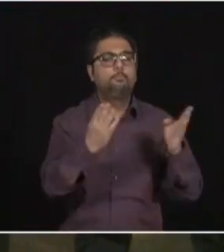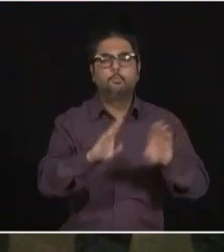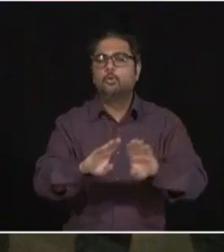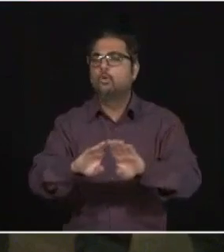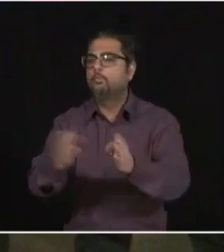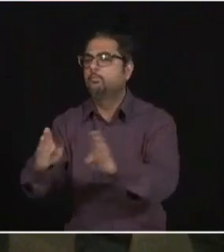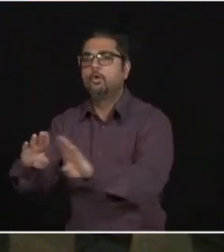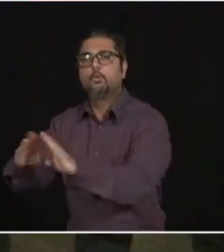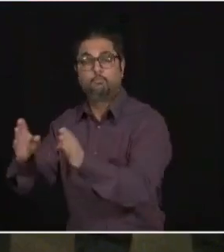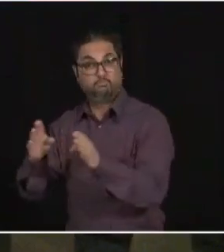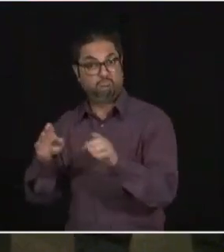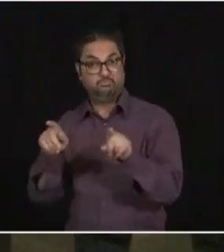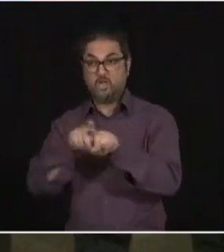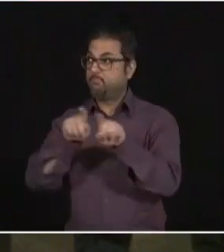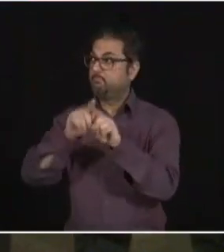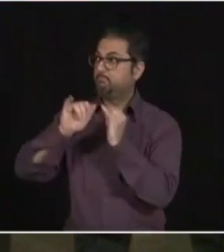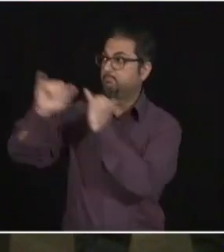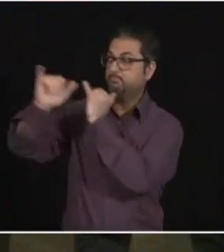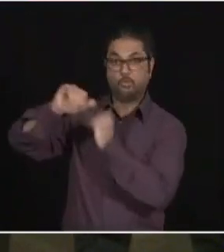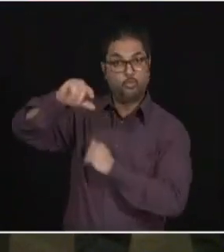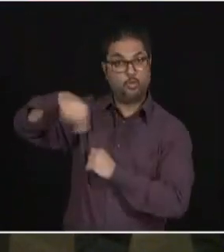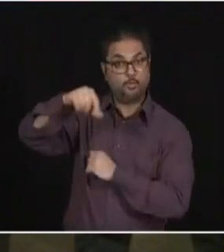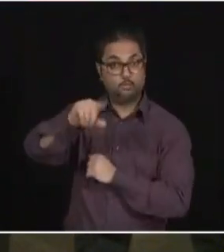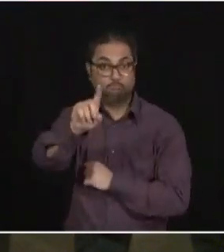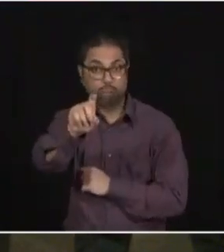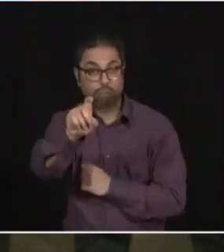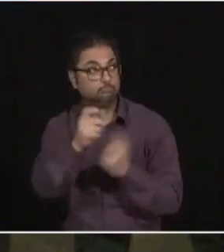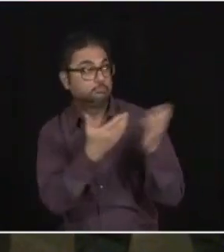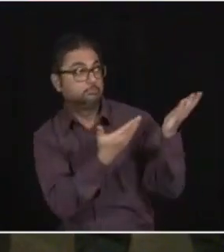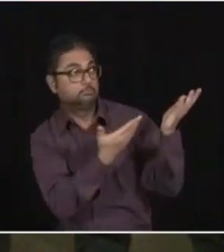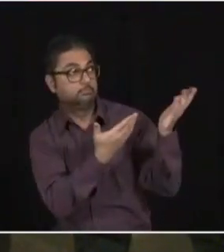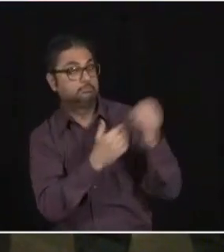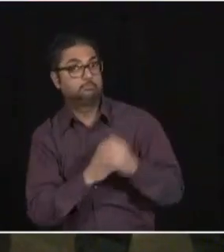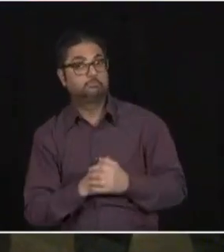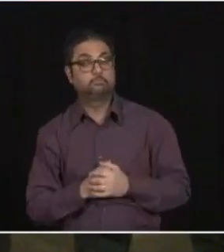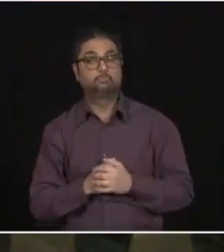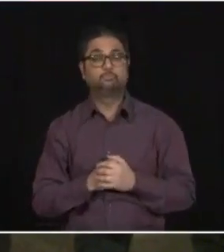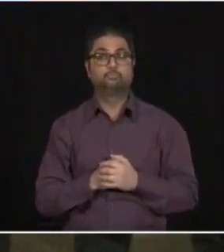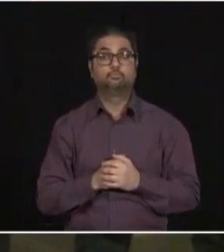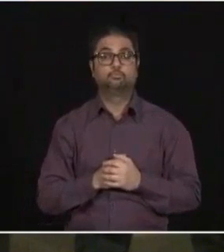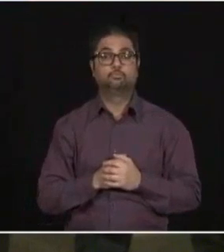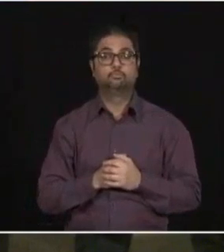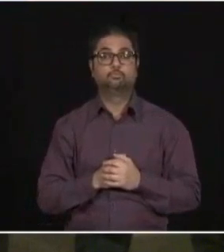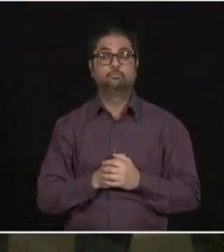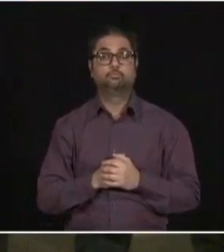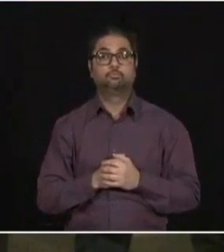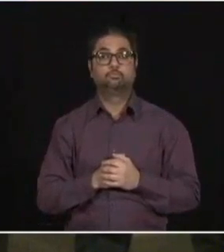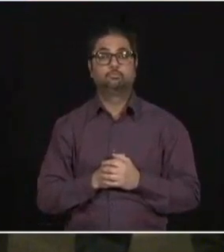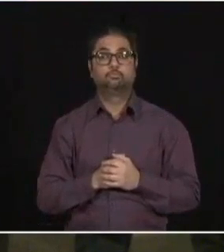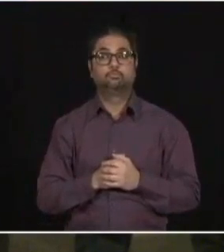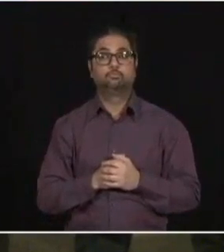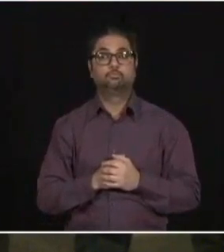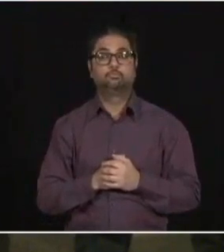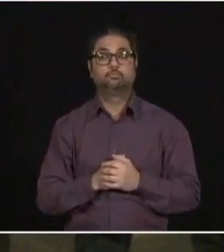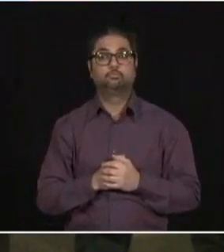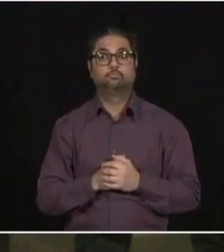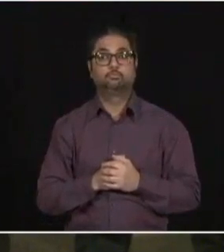opening up in the future? I agree with Premier Legault. There are two different worlds right now.